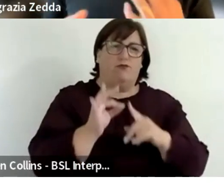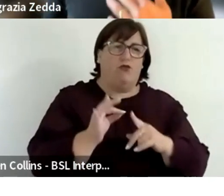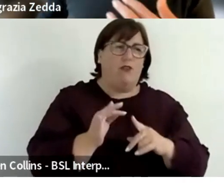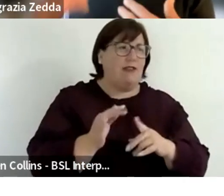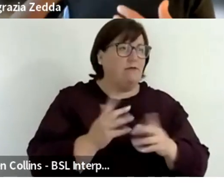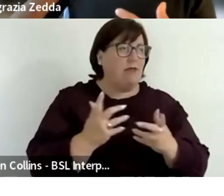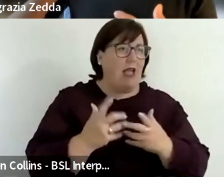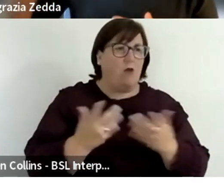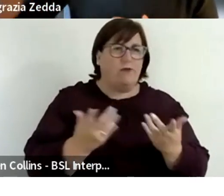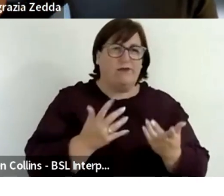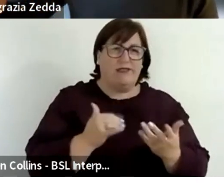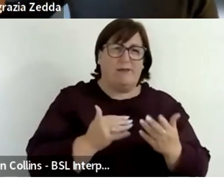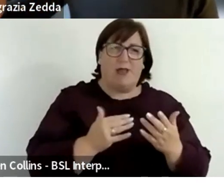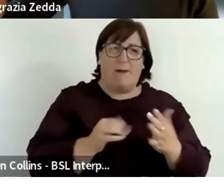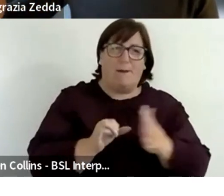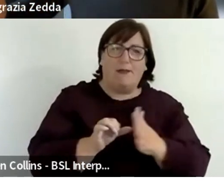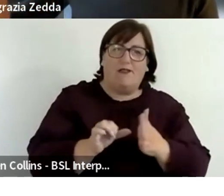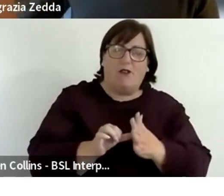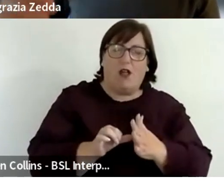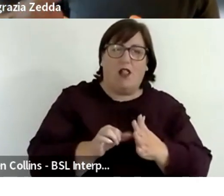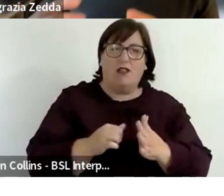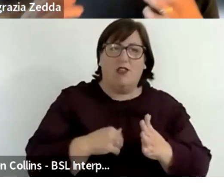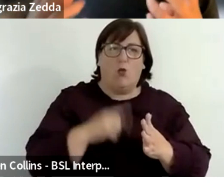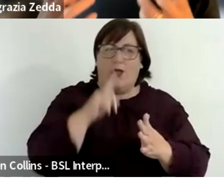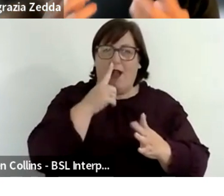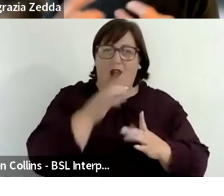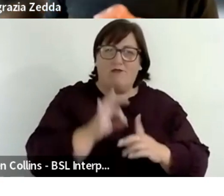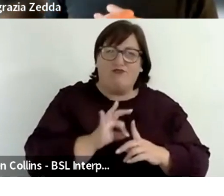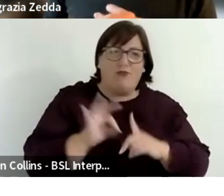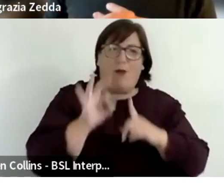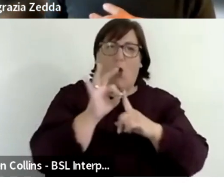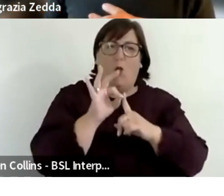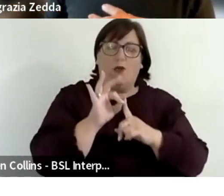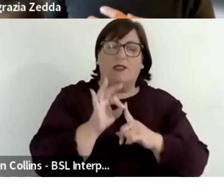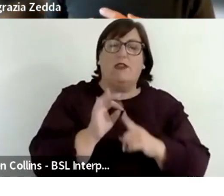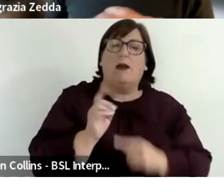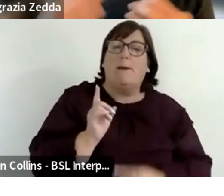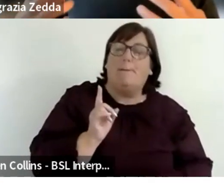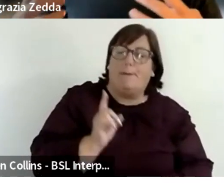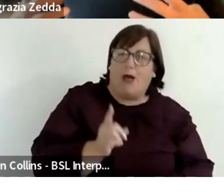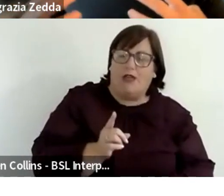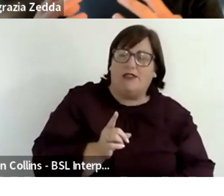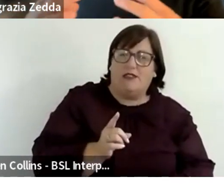sometimes we cannot promote people, one thing we do for our employees is